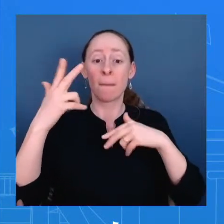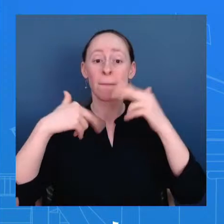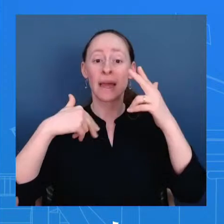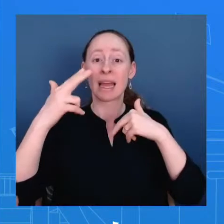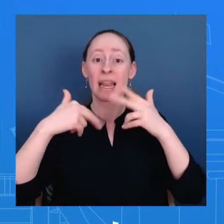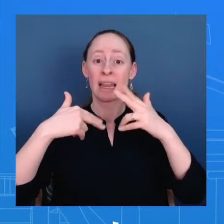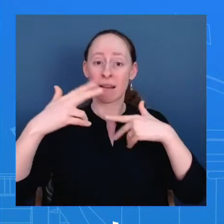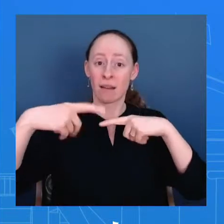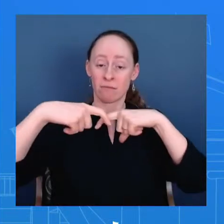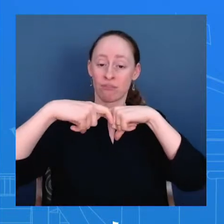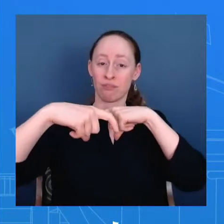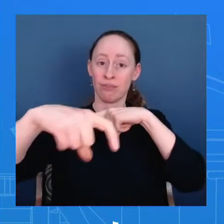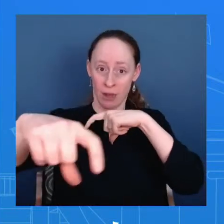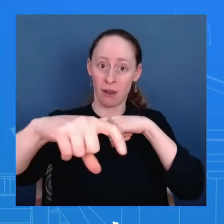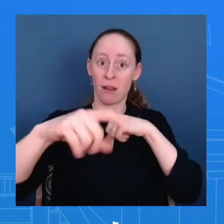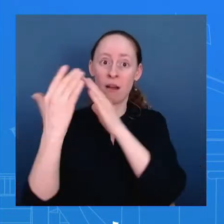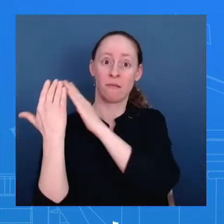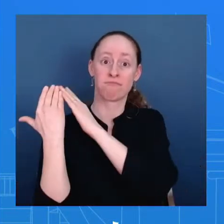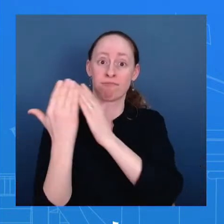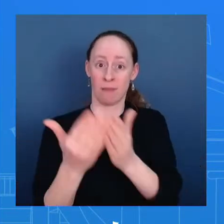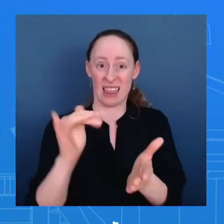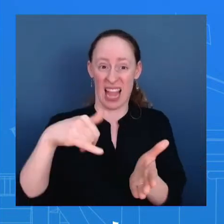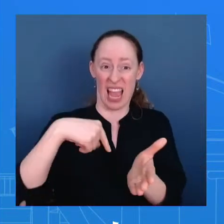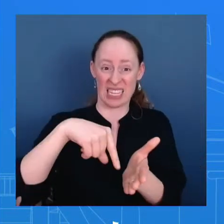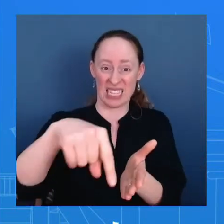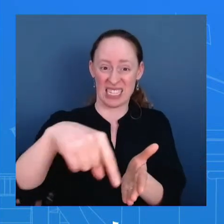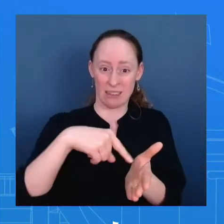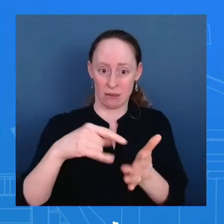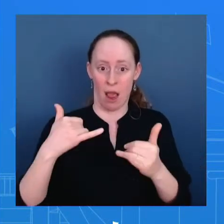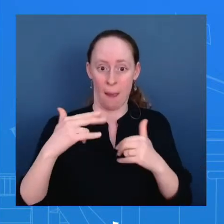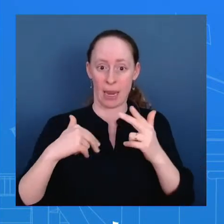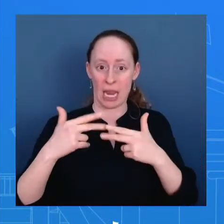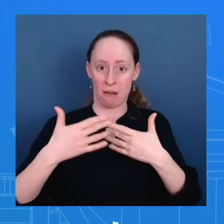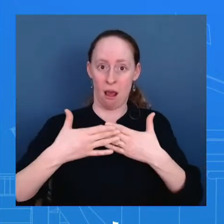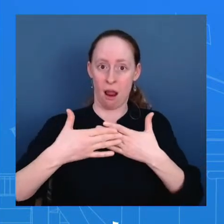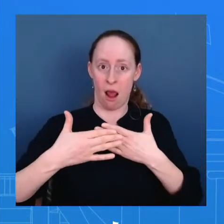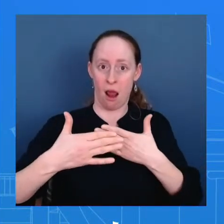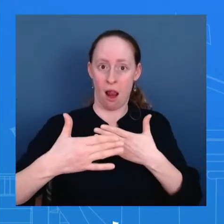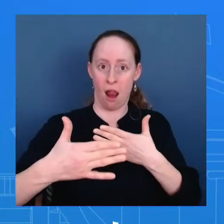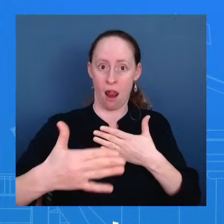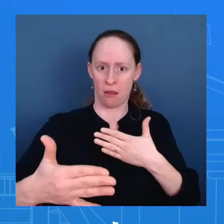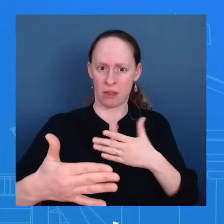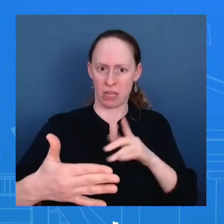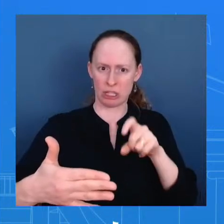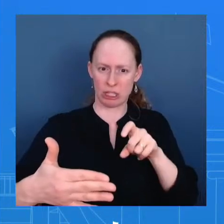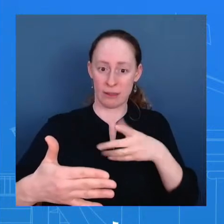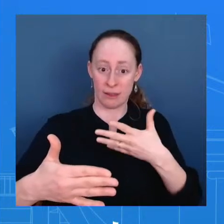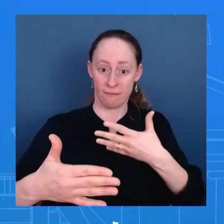And so, we're confident that we're going to be able to distribute this type of aid to get that in to Gaza.